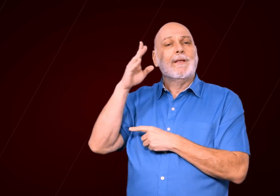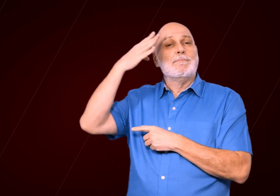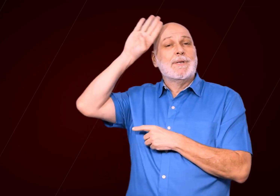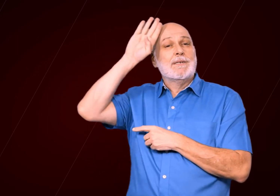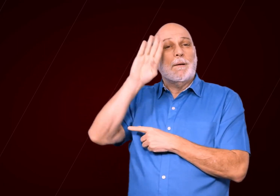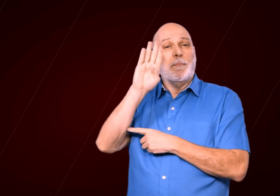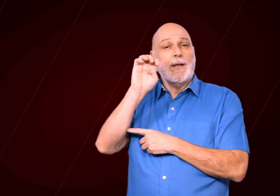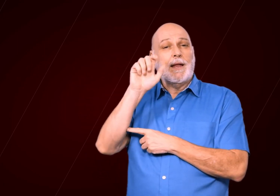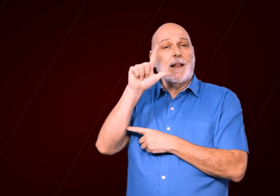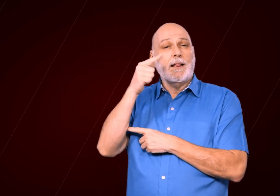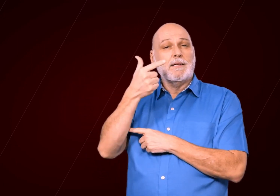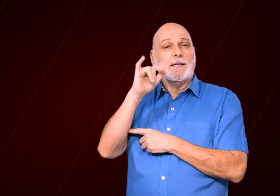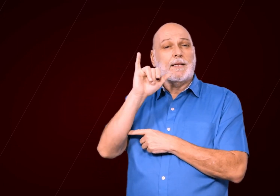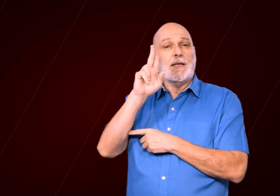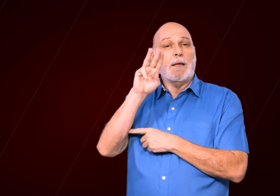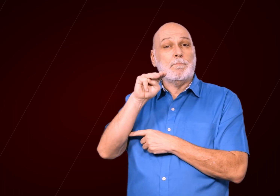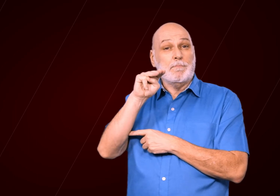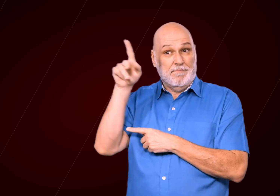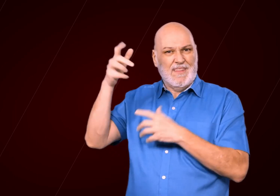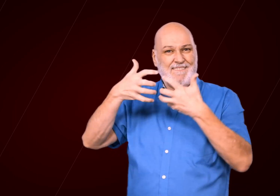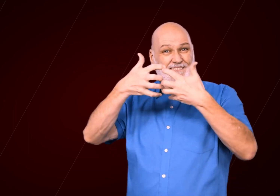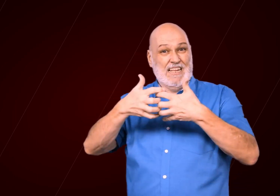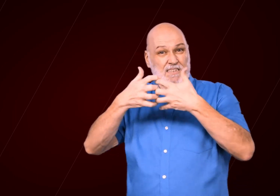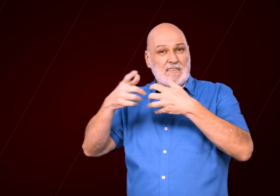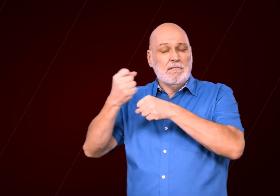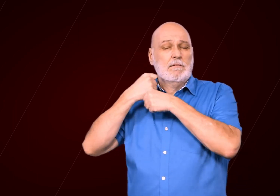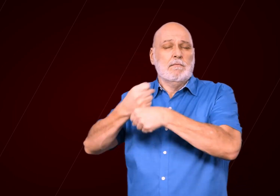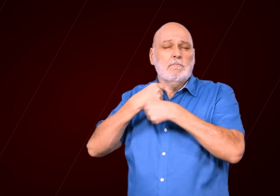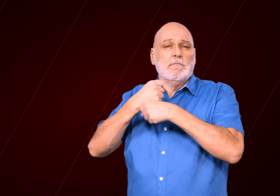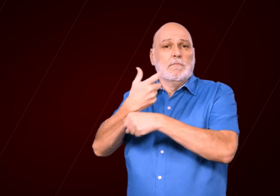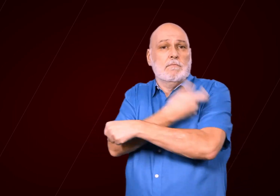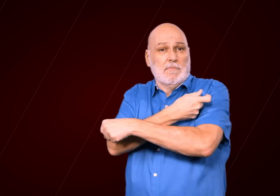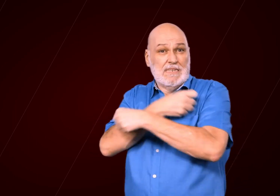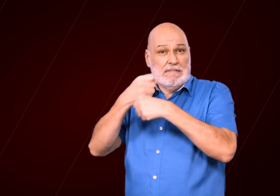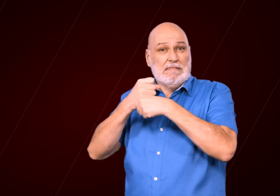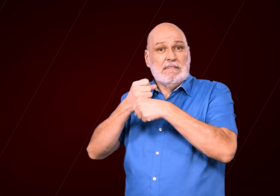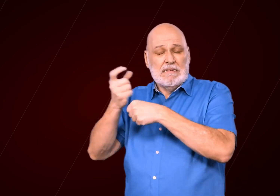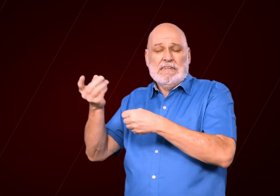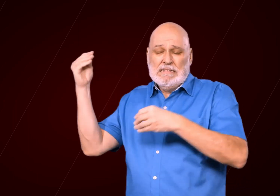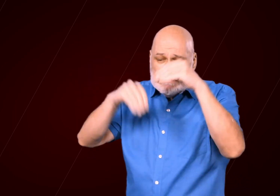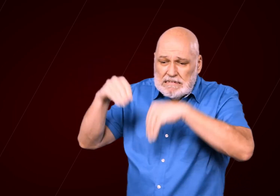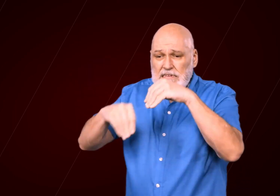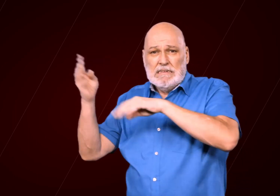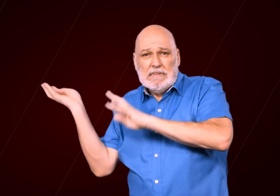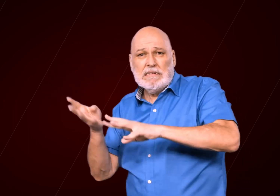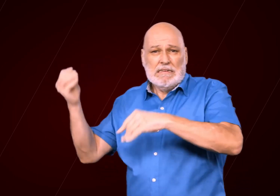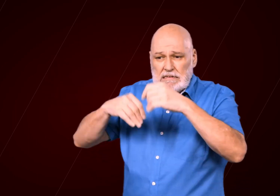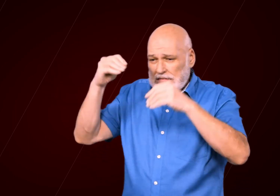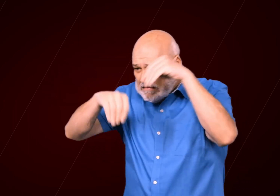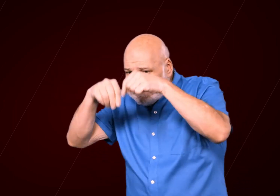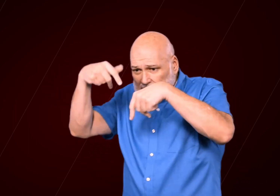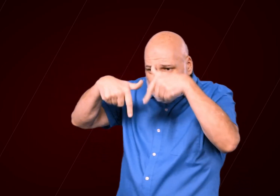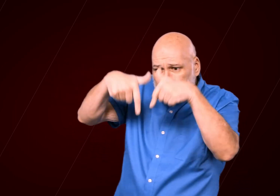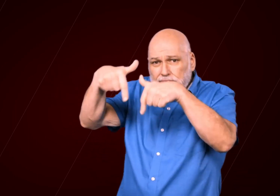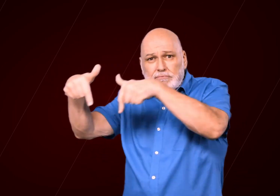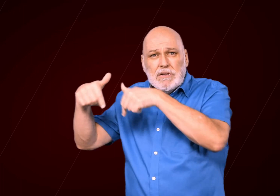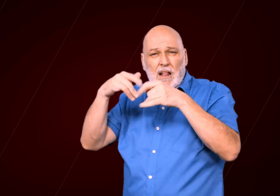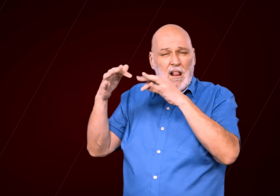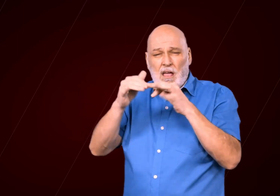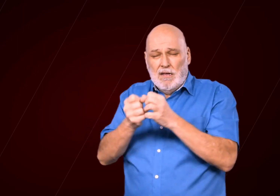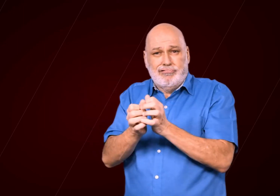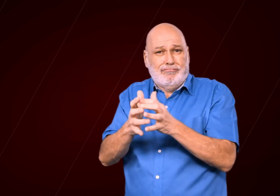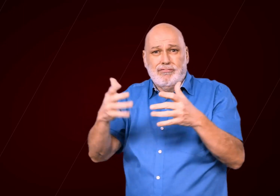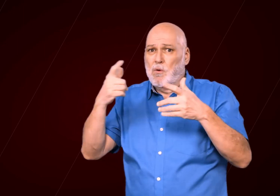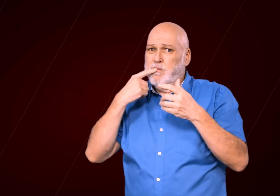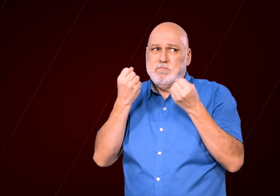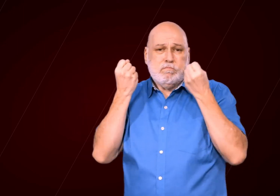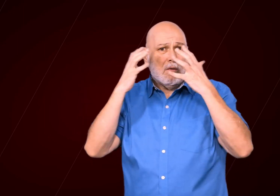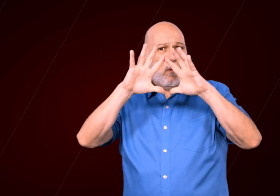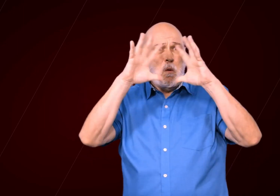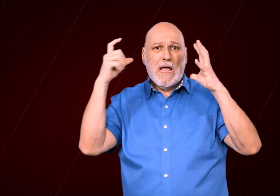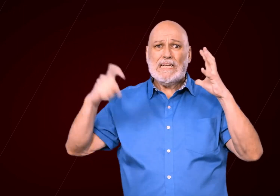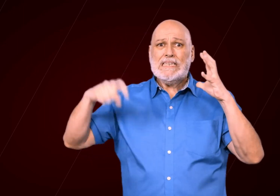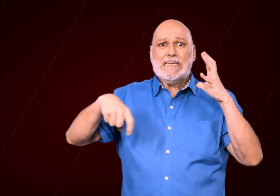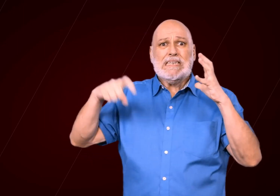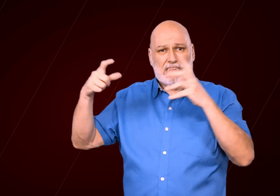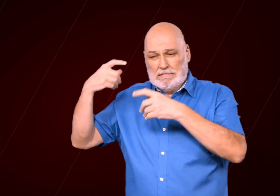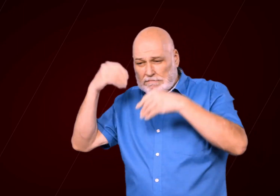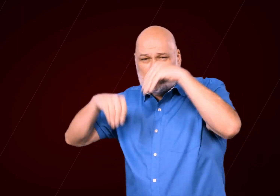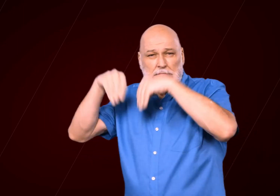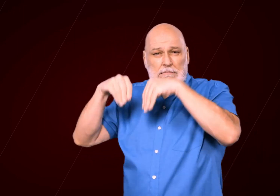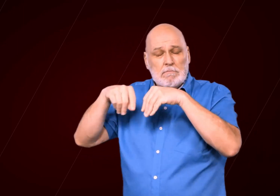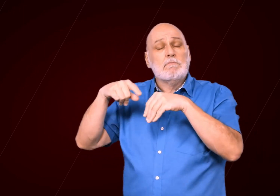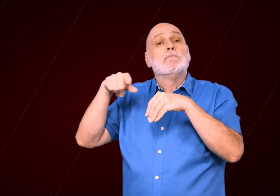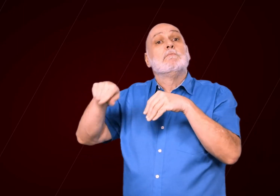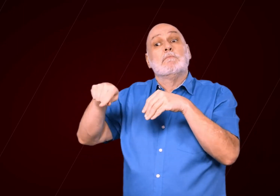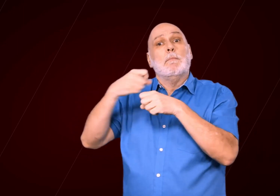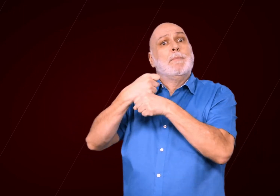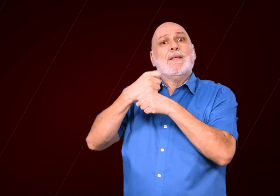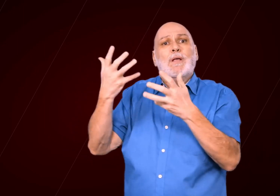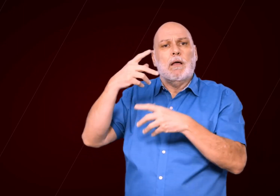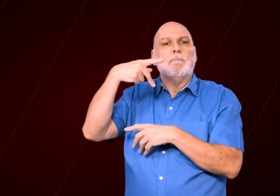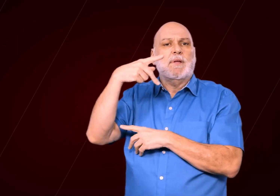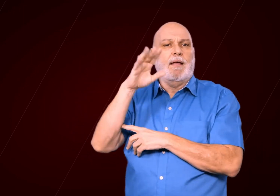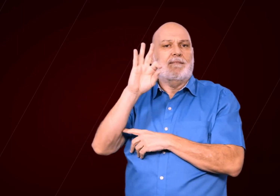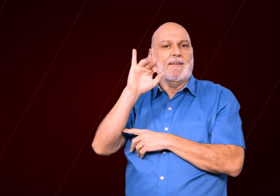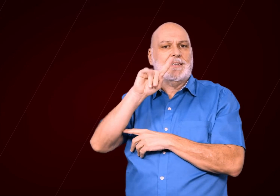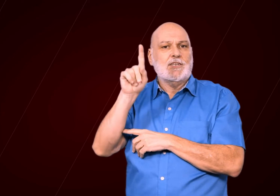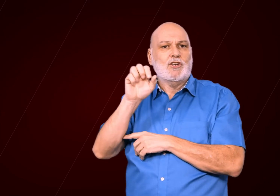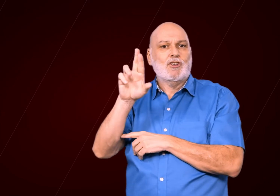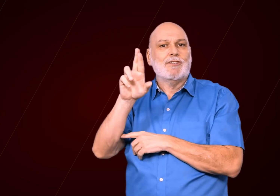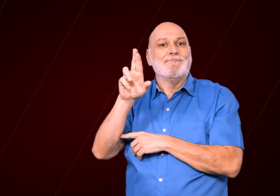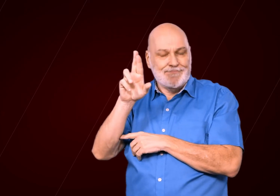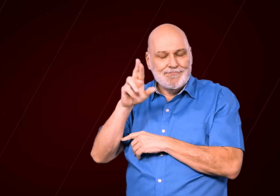It is caused by Pfizer's renovation of their factory in Belgium to